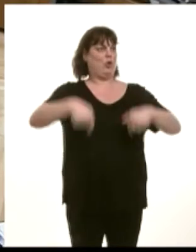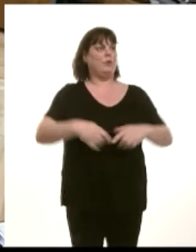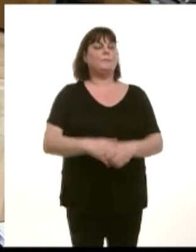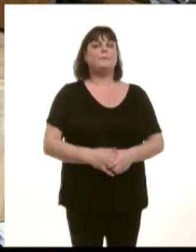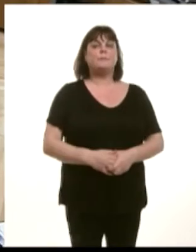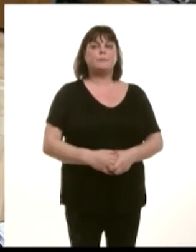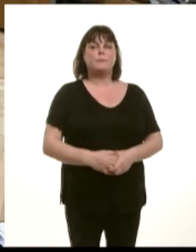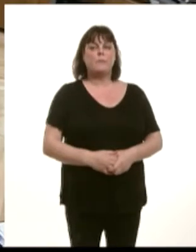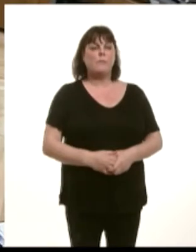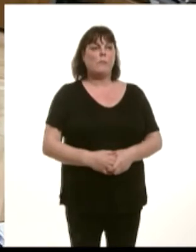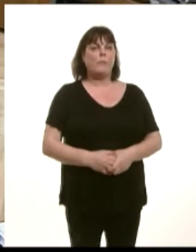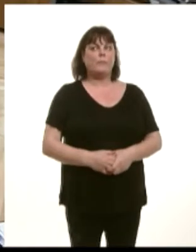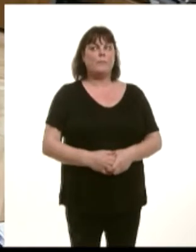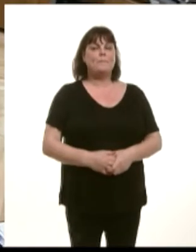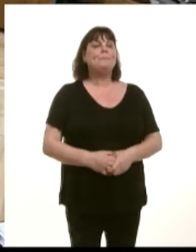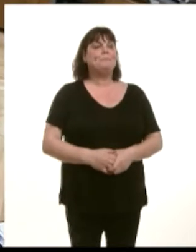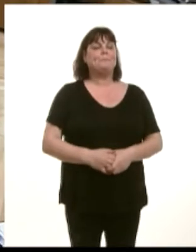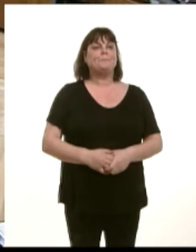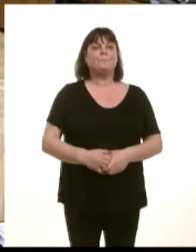I mean, Members will have heard me say on many occasions that the issue of Wales’s